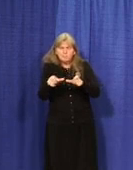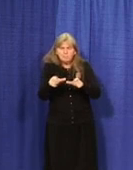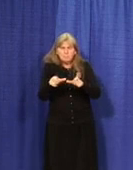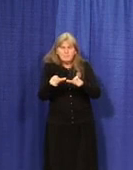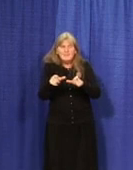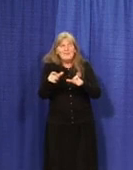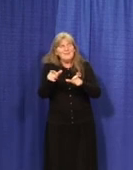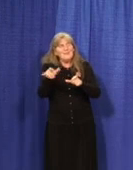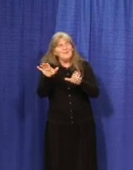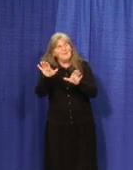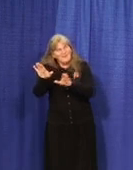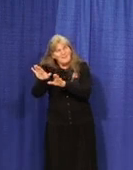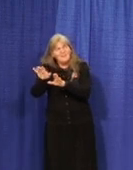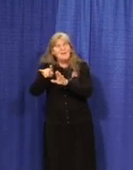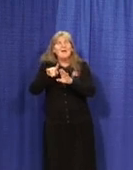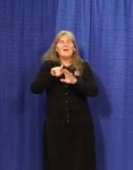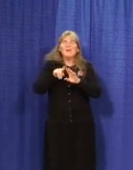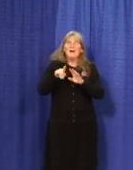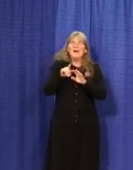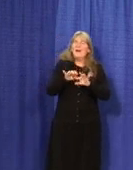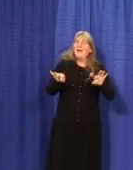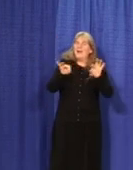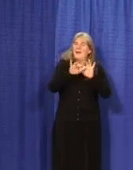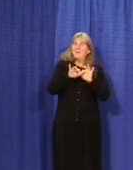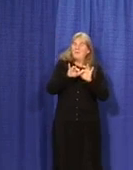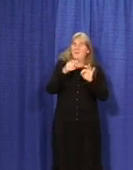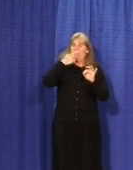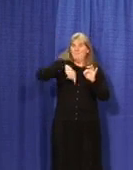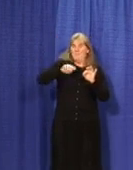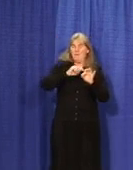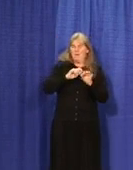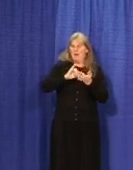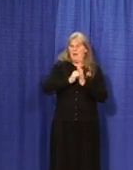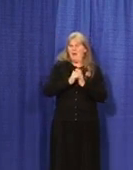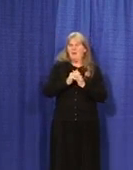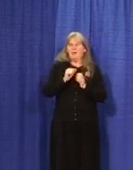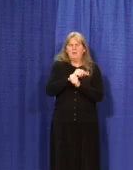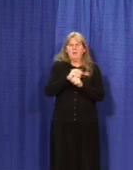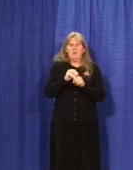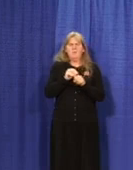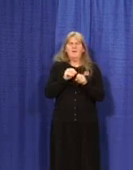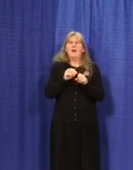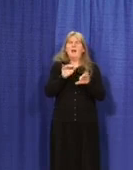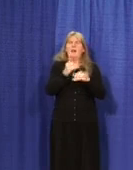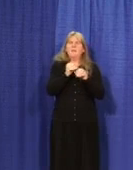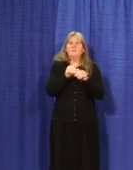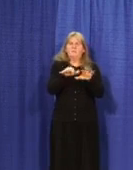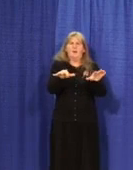how we prevent those infections from spreading to others. We cannot close the door